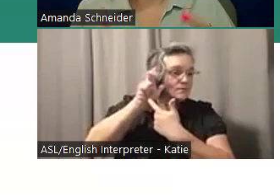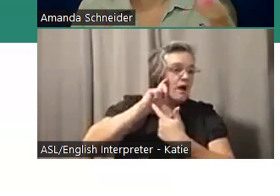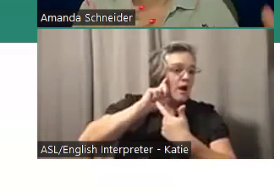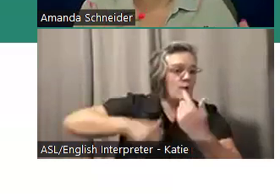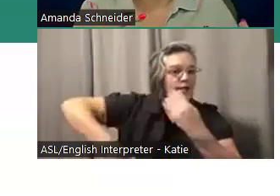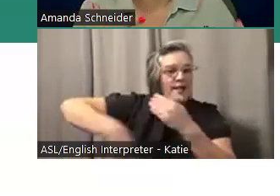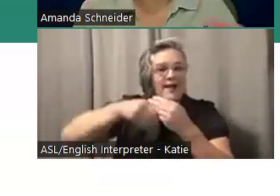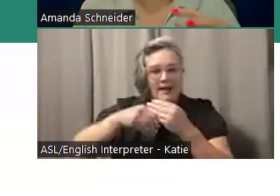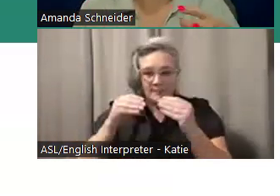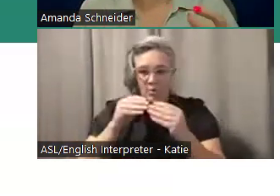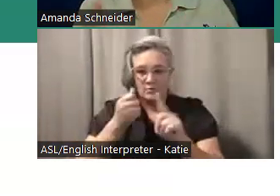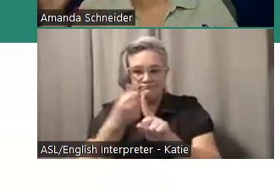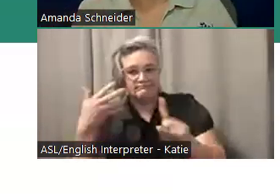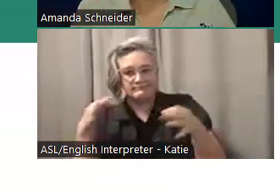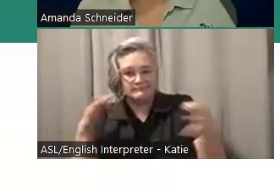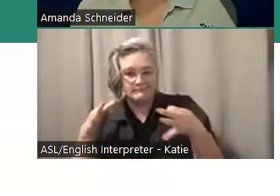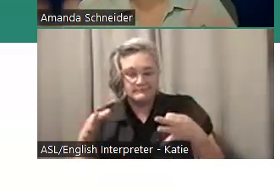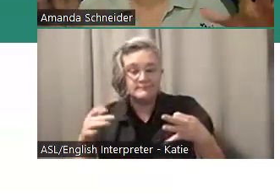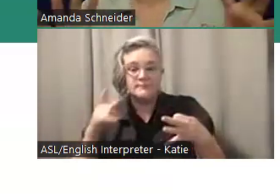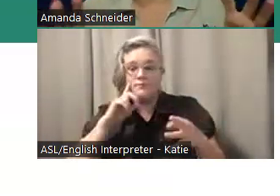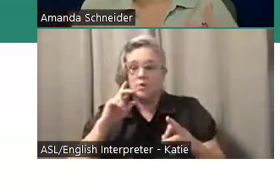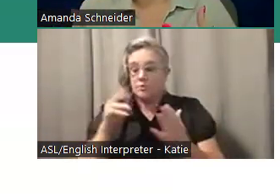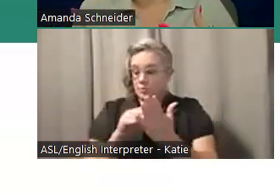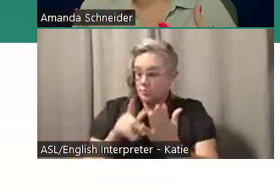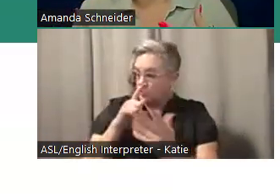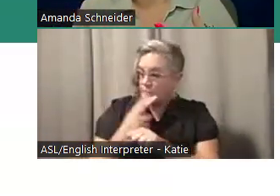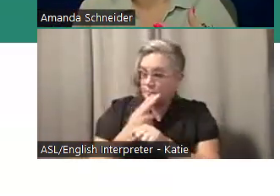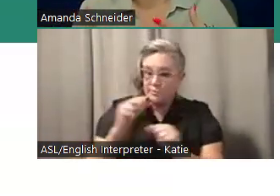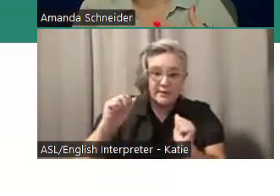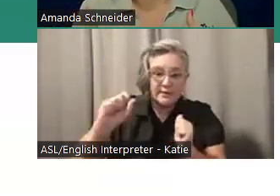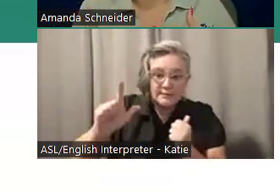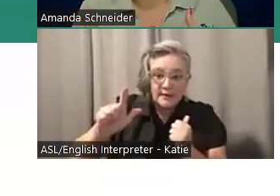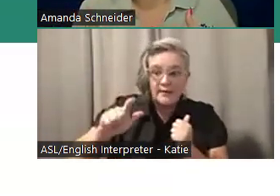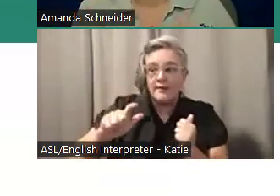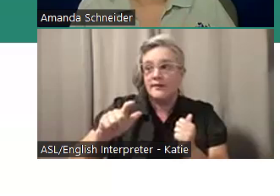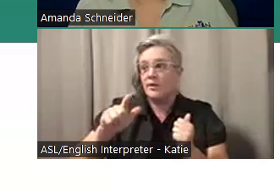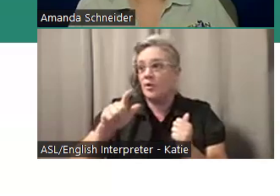Um, children who use, maybe, ASL as well as those that use a combination.